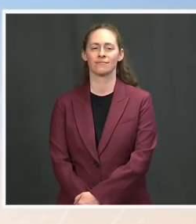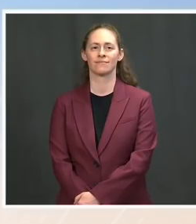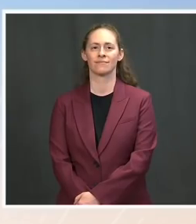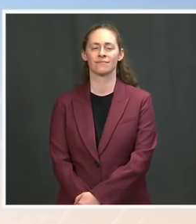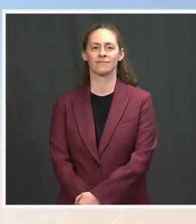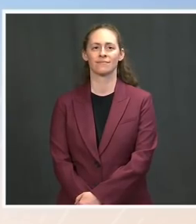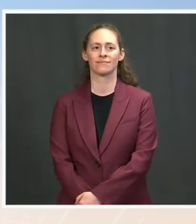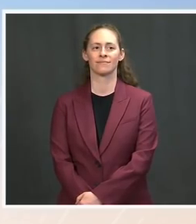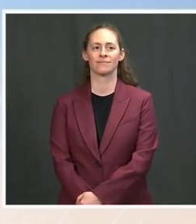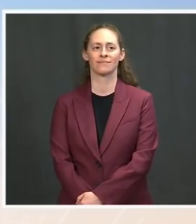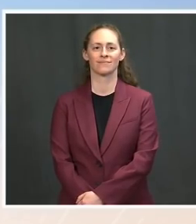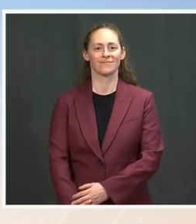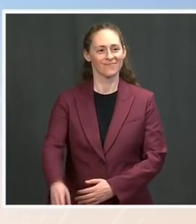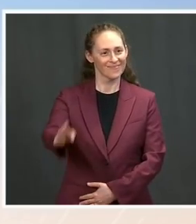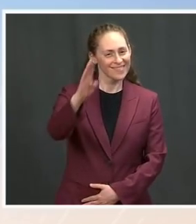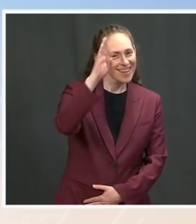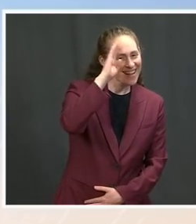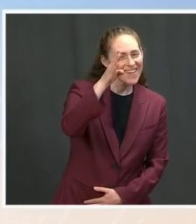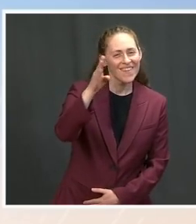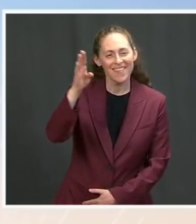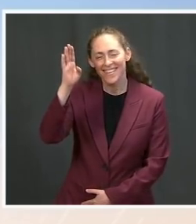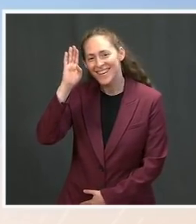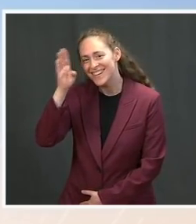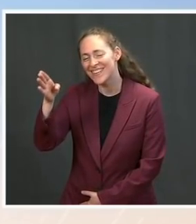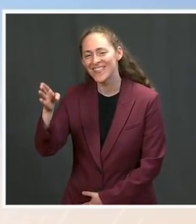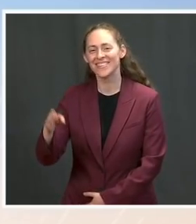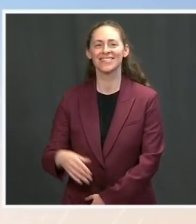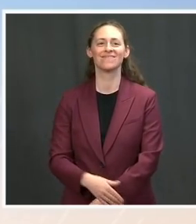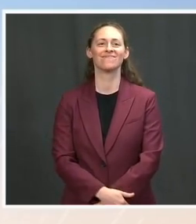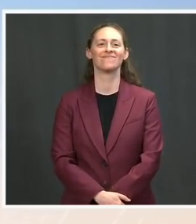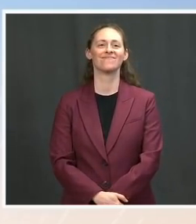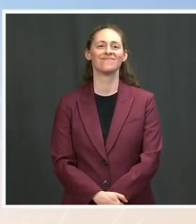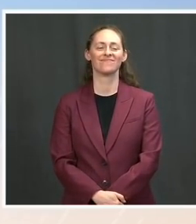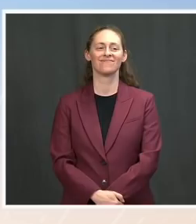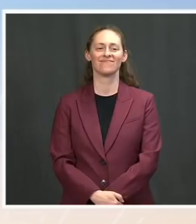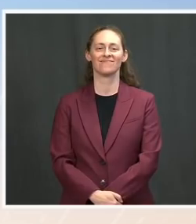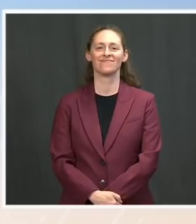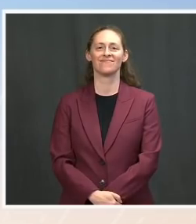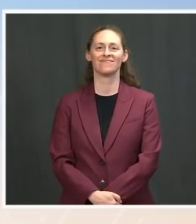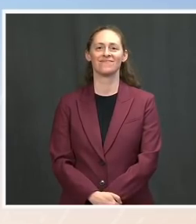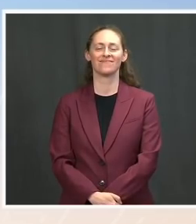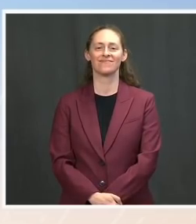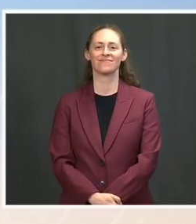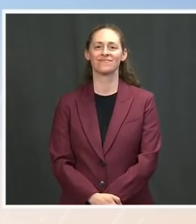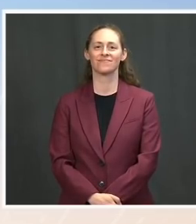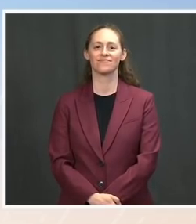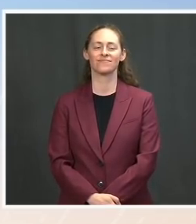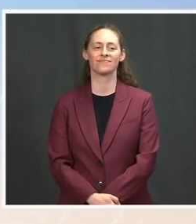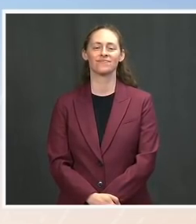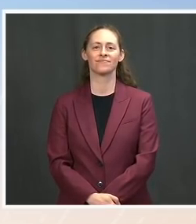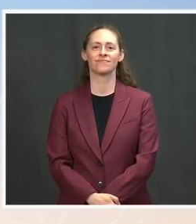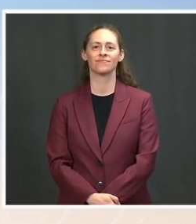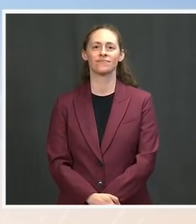Ms. Psaki: Hi, everyone. It's been awhile.